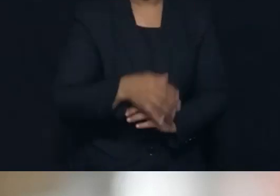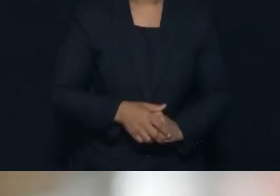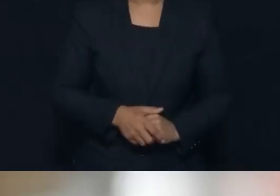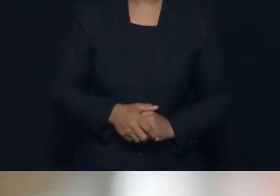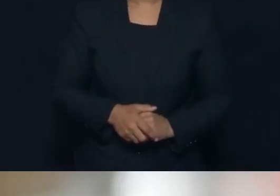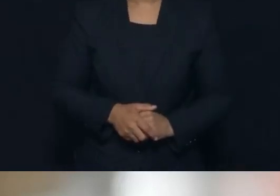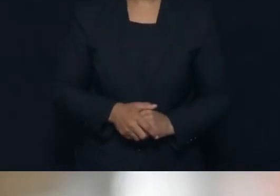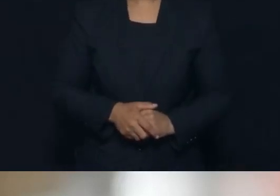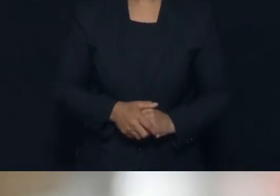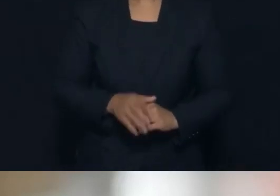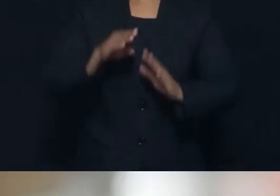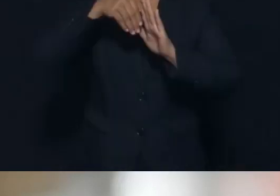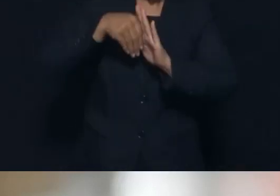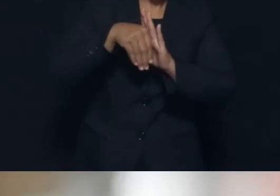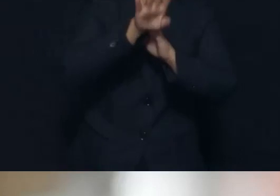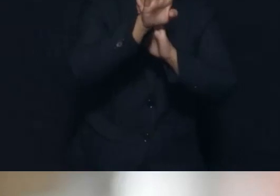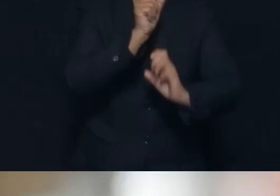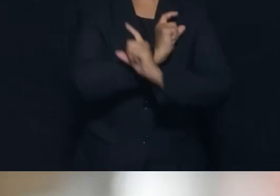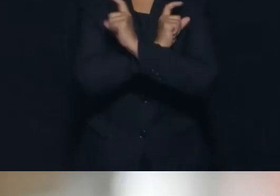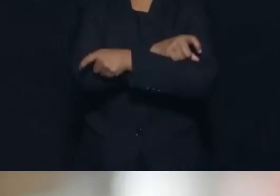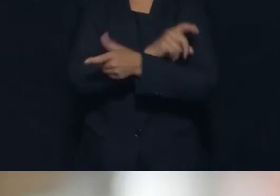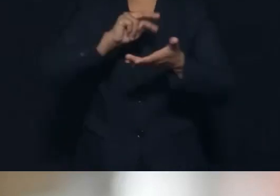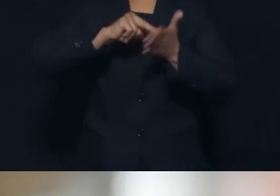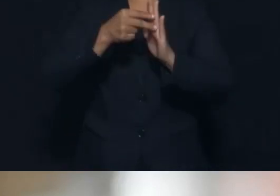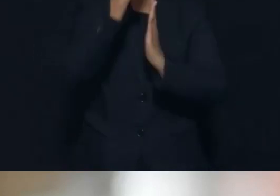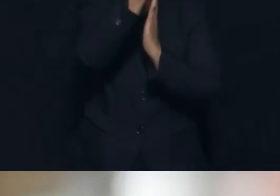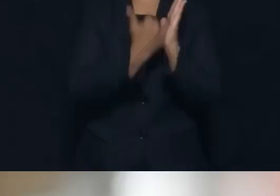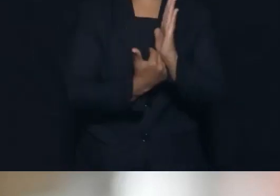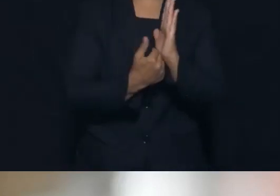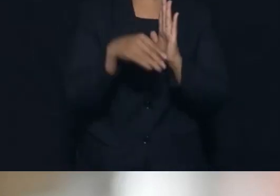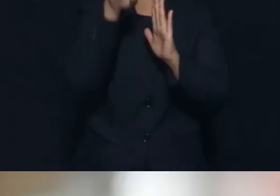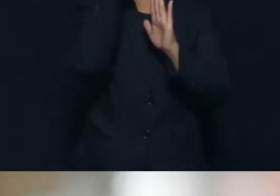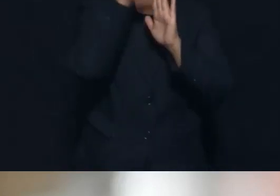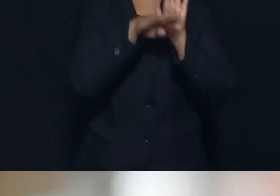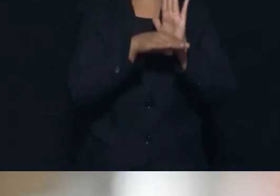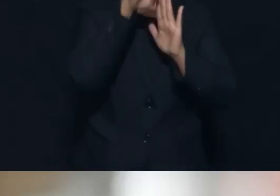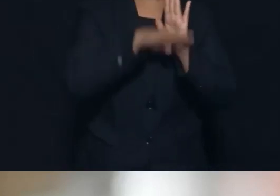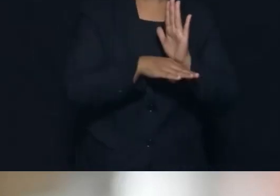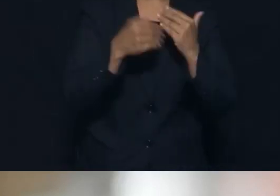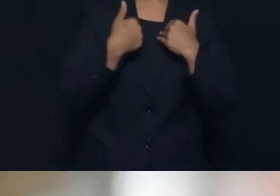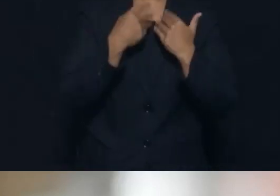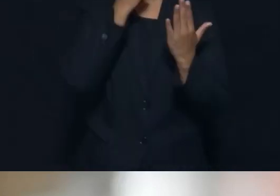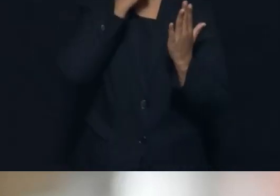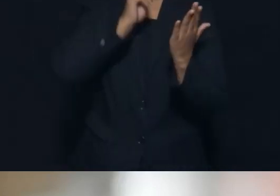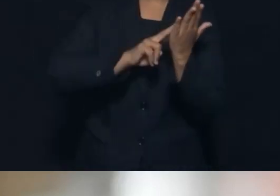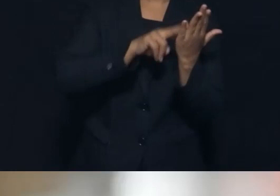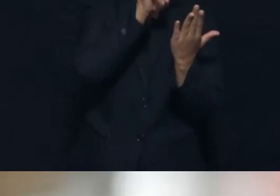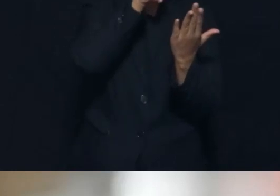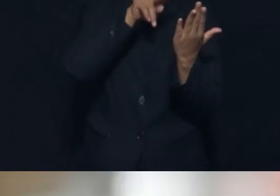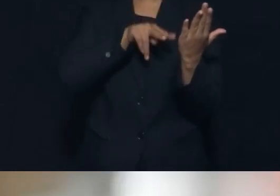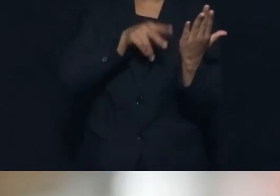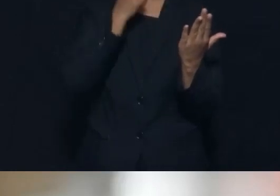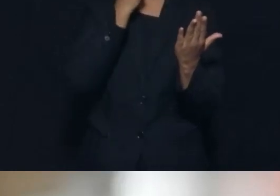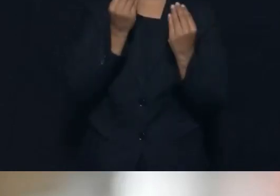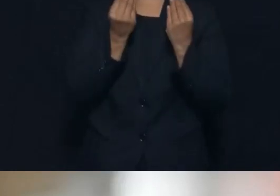With the election last year it was unfortunately problematic for people with disabilities concerning